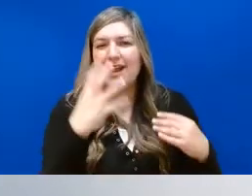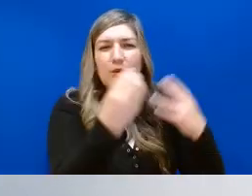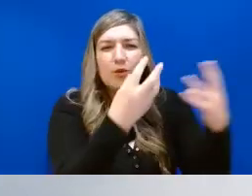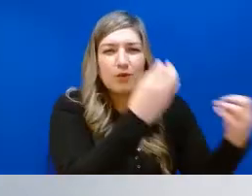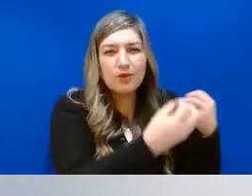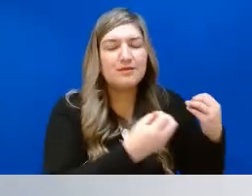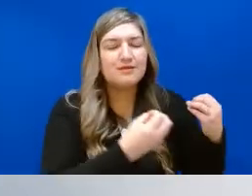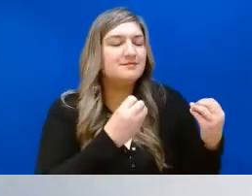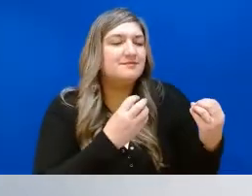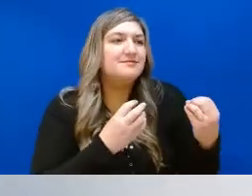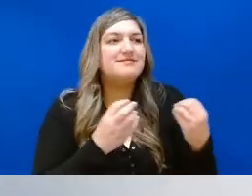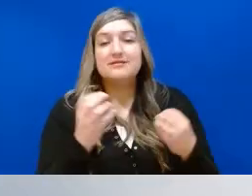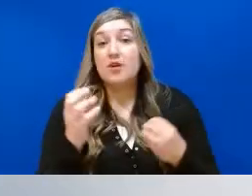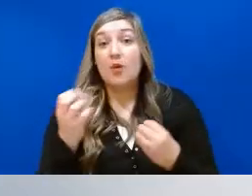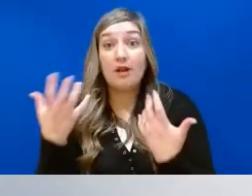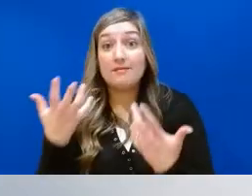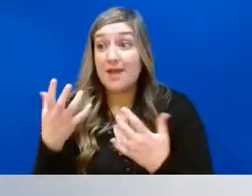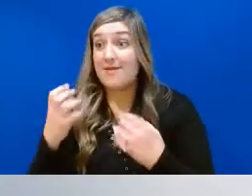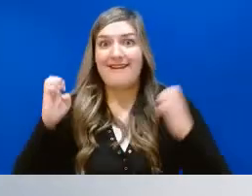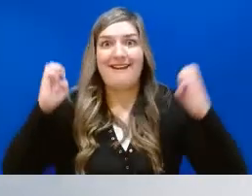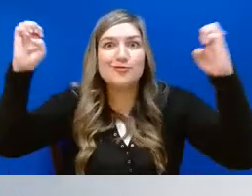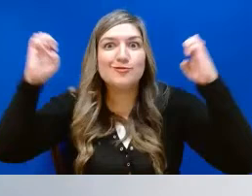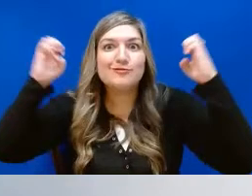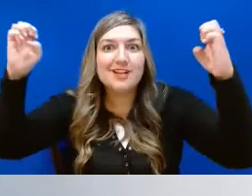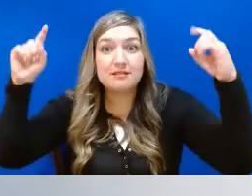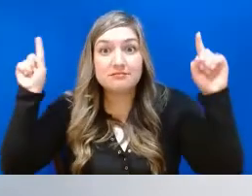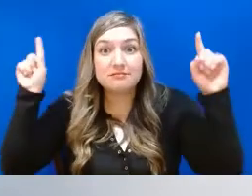If working out at the gym came up, that could be a core value.